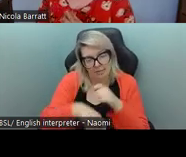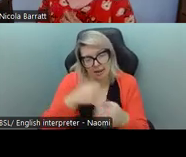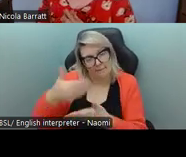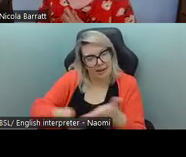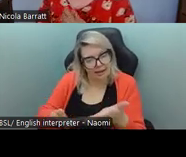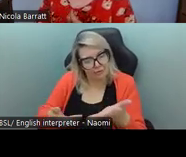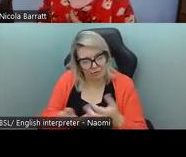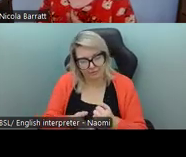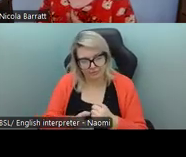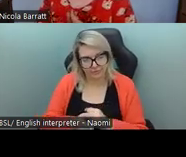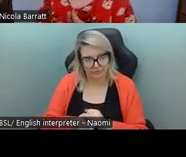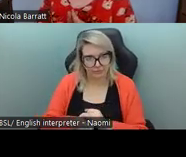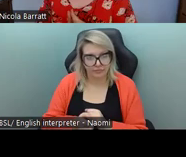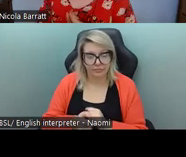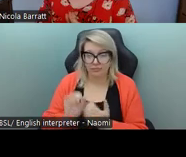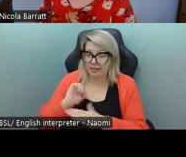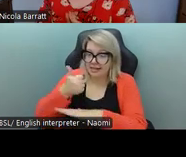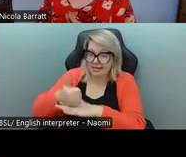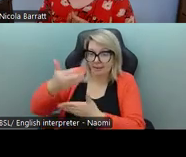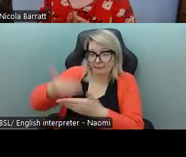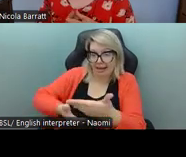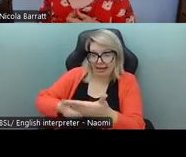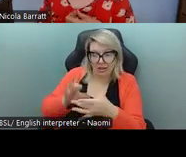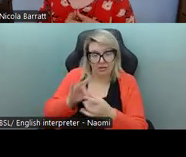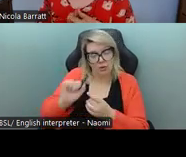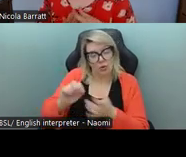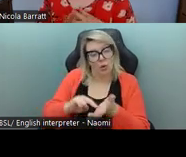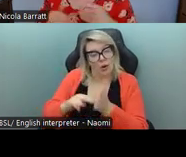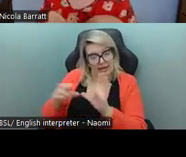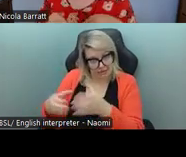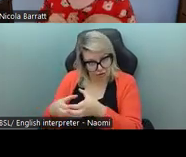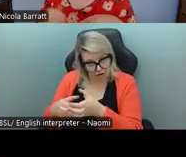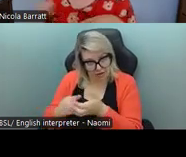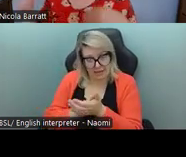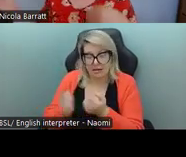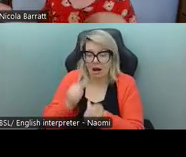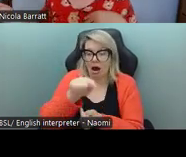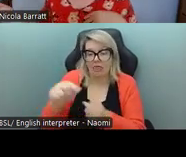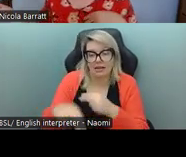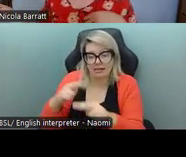When you have a page for your organization, staff can indicate that they work there on their profile.